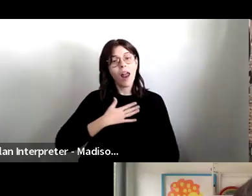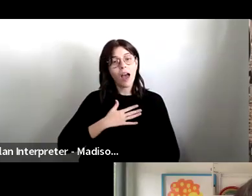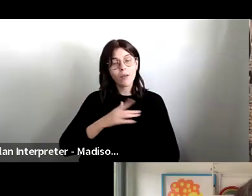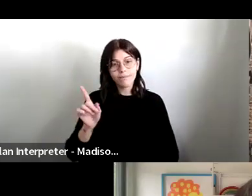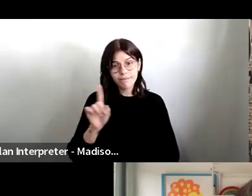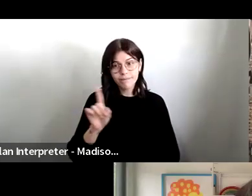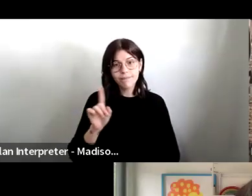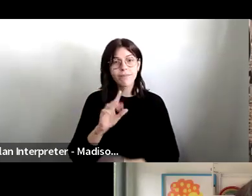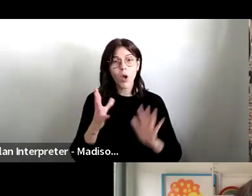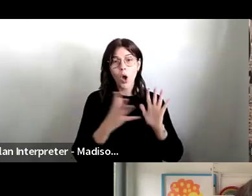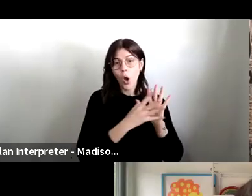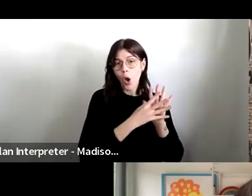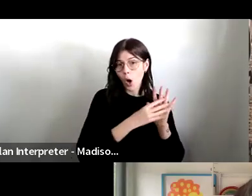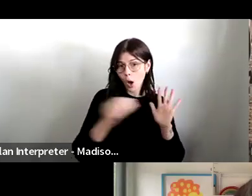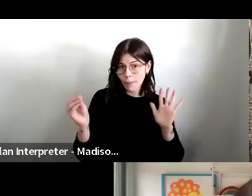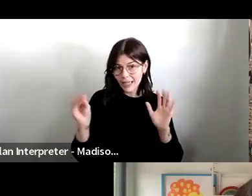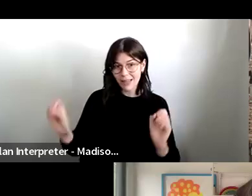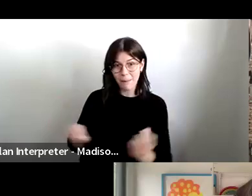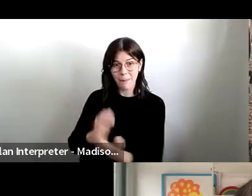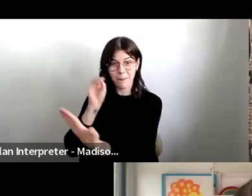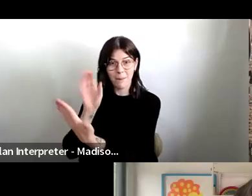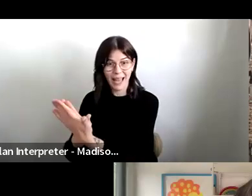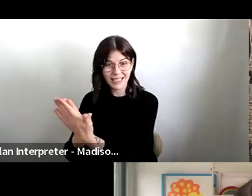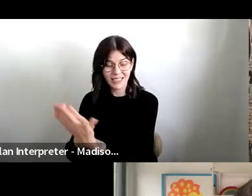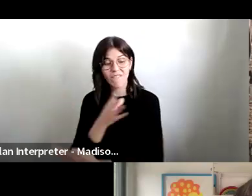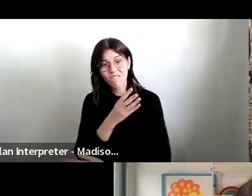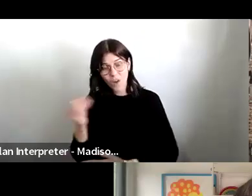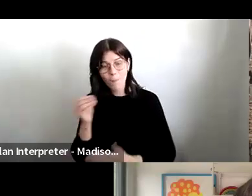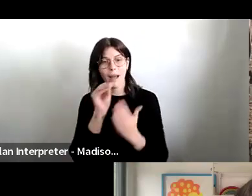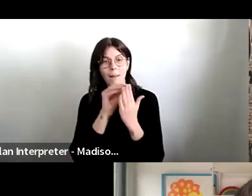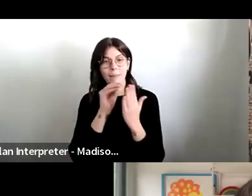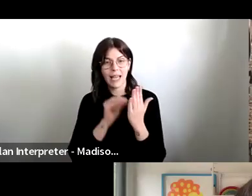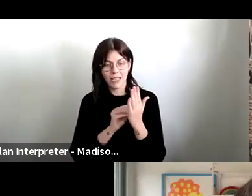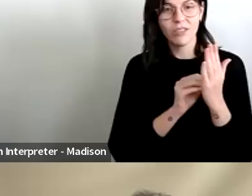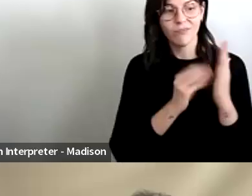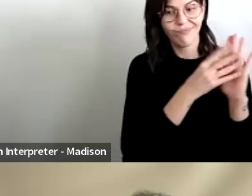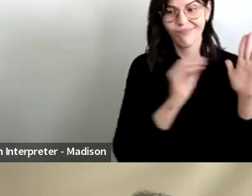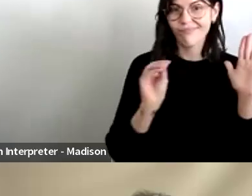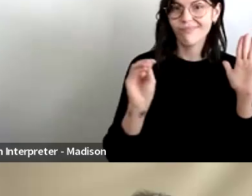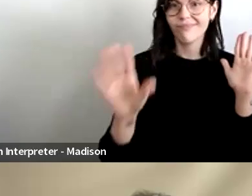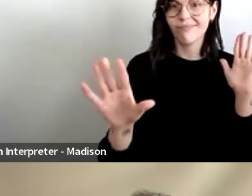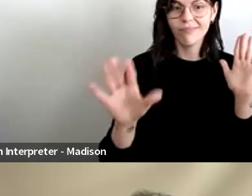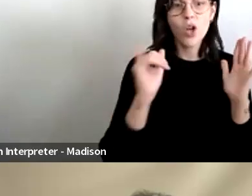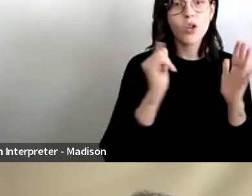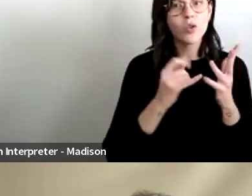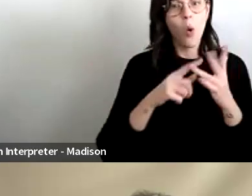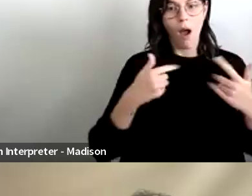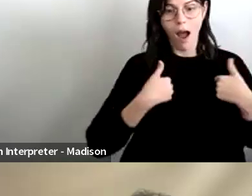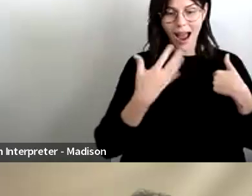copying and pasting directly from the application just to kind of, I guess, have the direct quote or